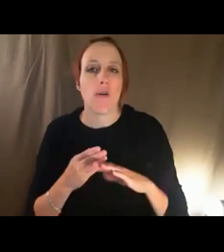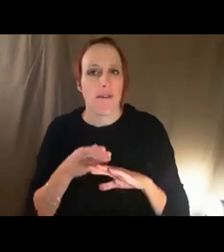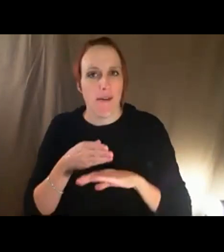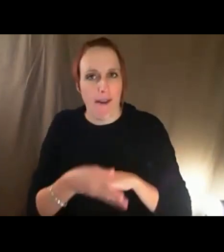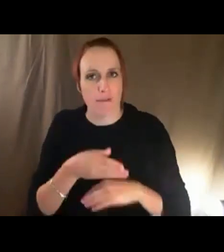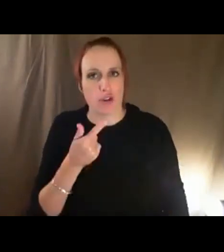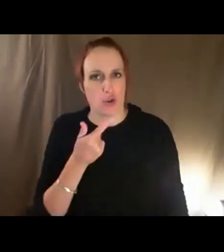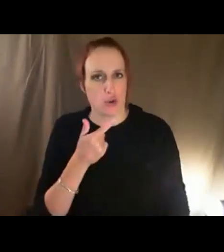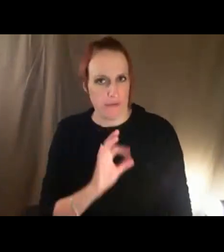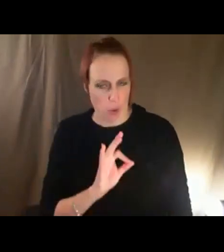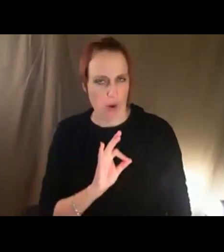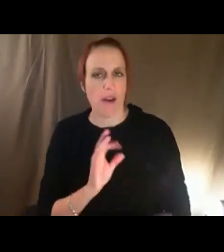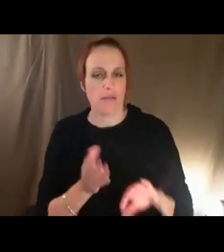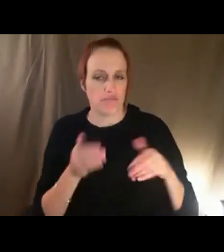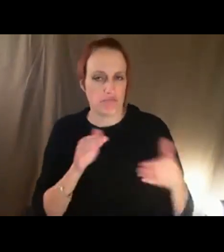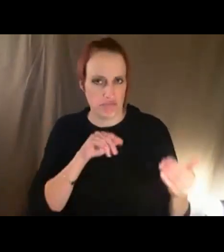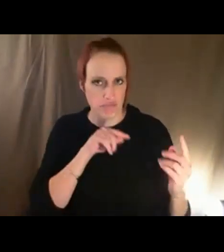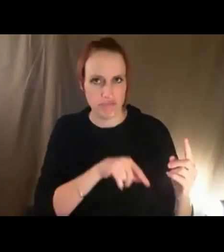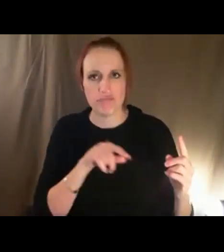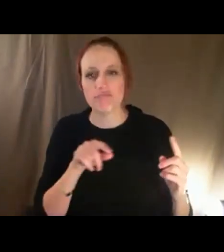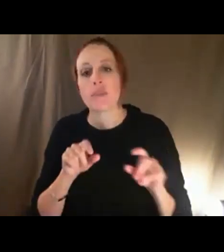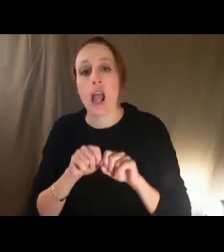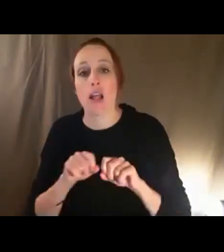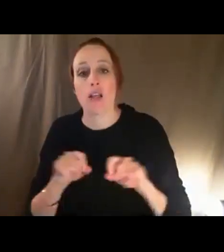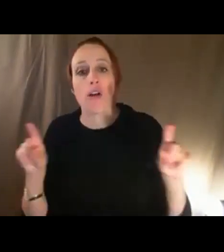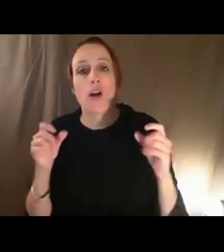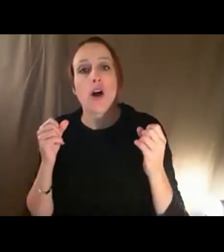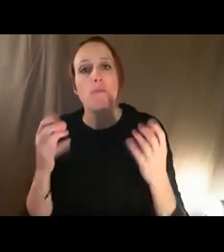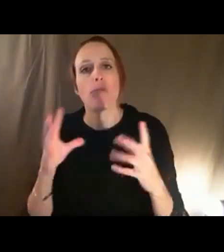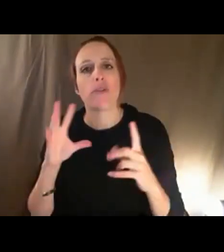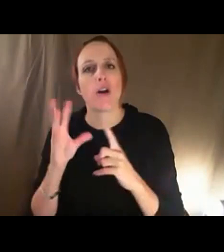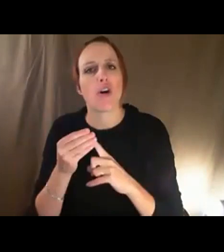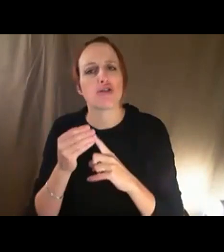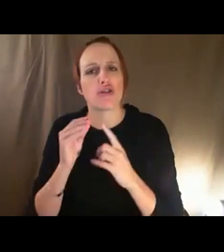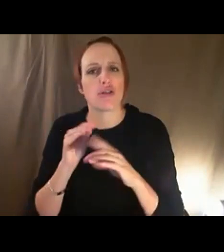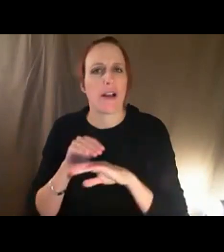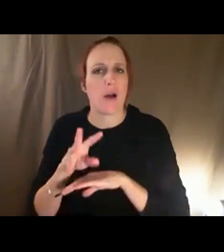multicultural counseling course for Stout students.